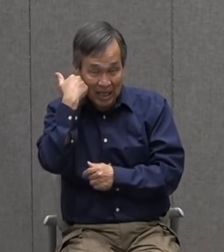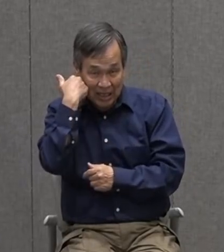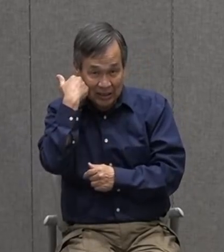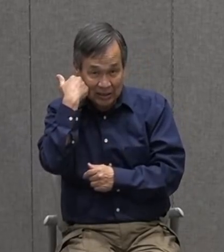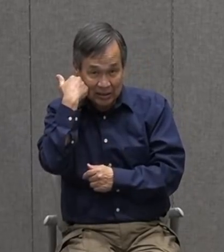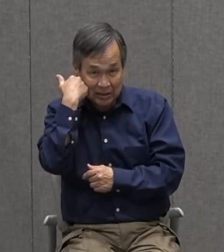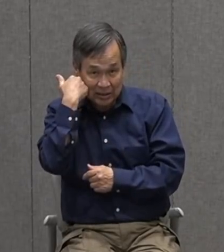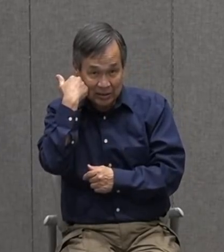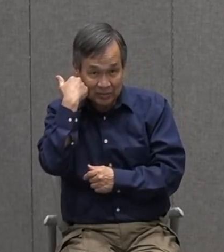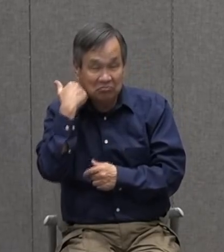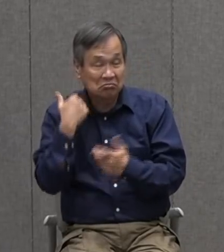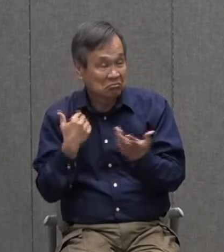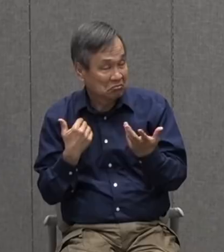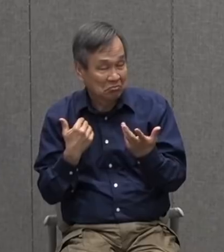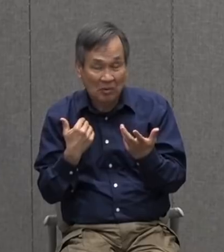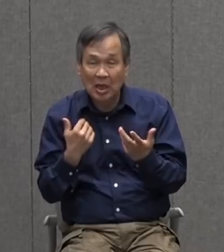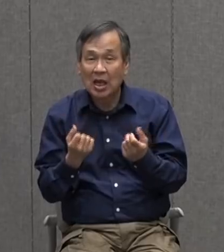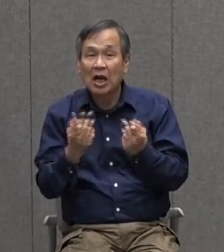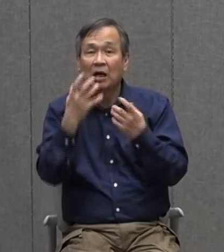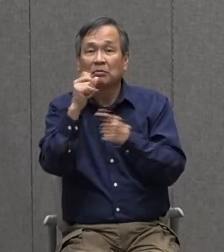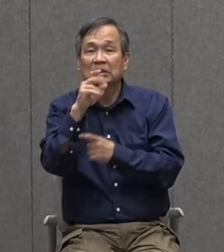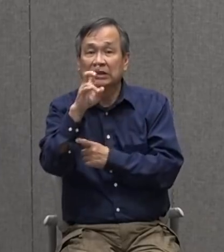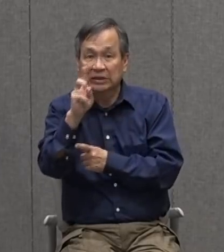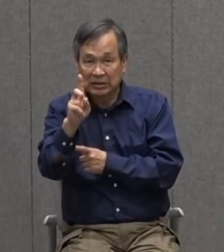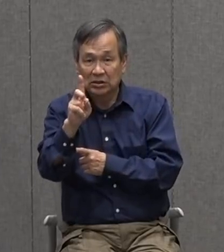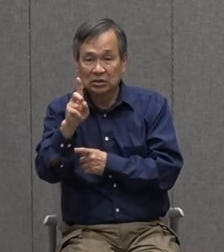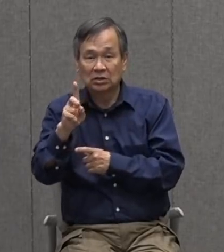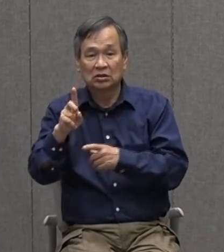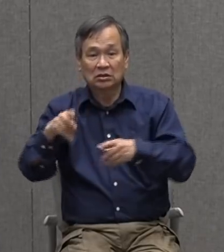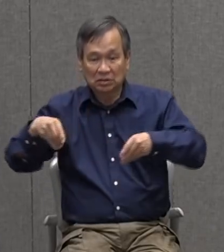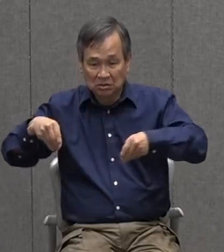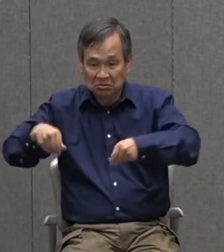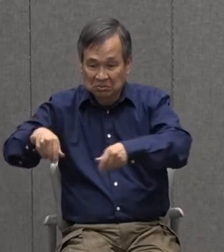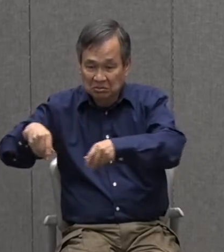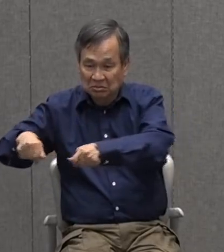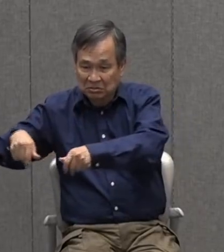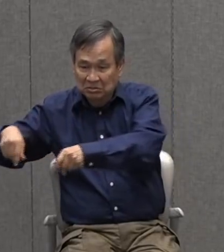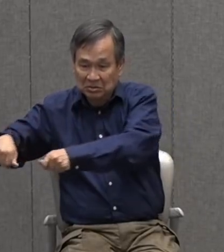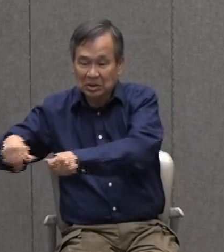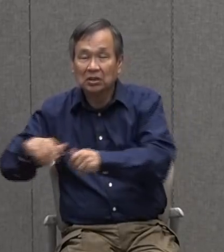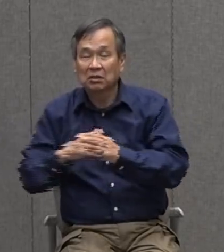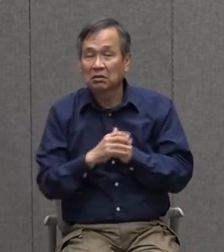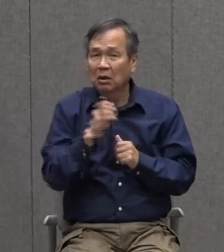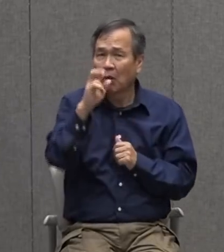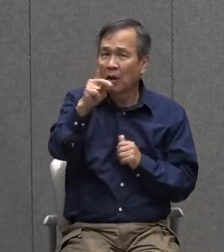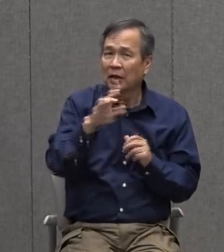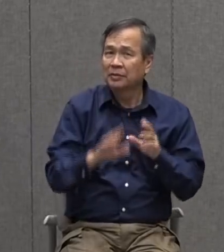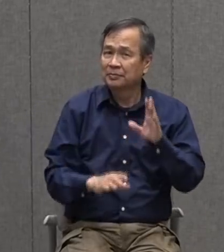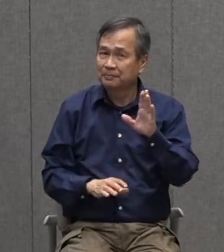How many seeds he planted? I cannot, okay. All right so do we, should we include